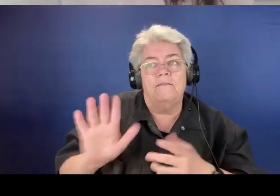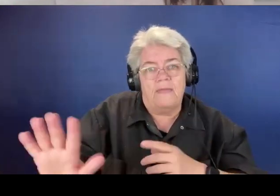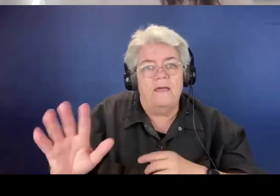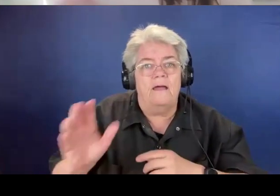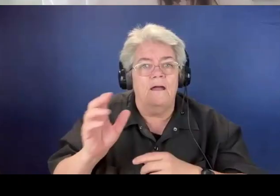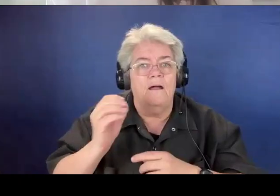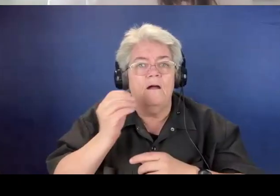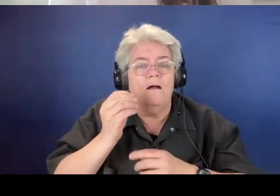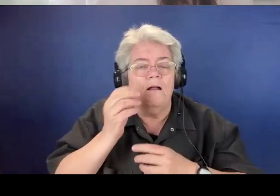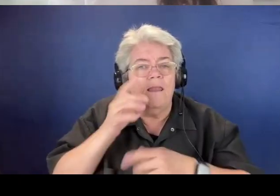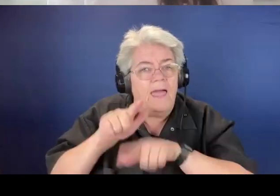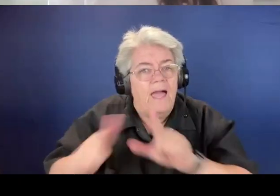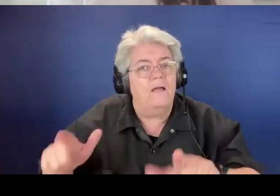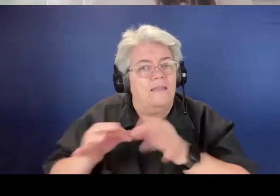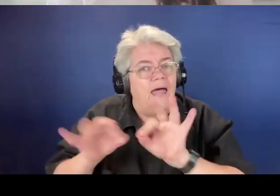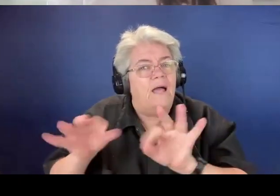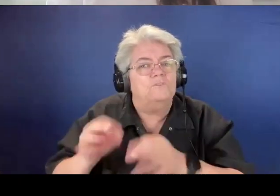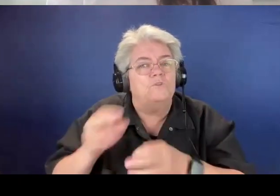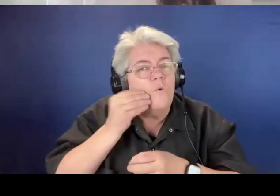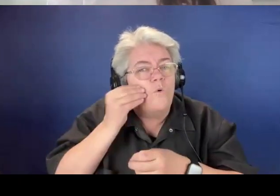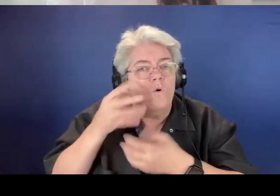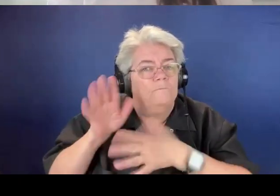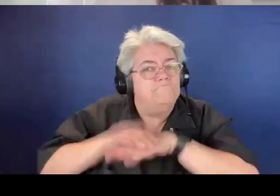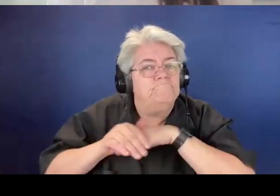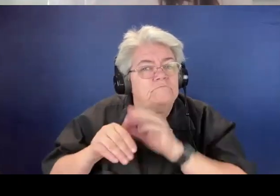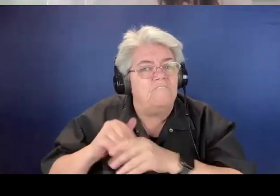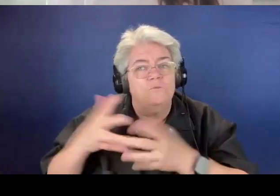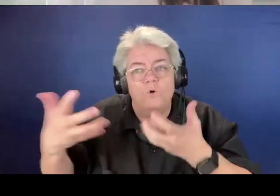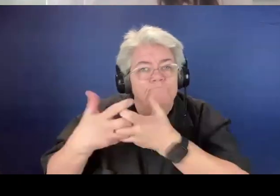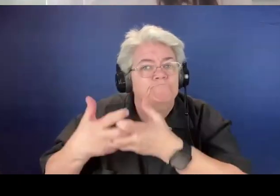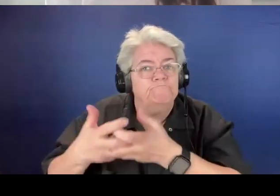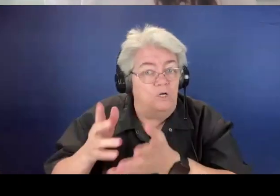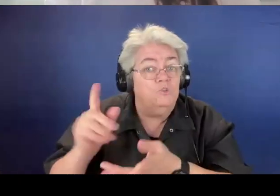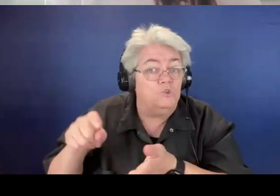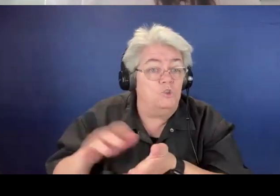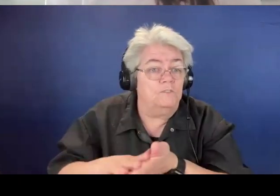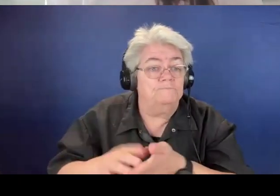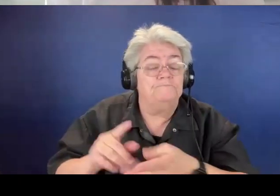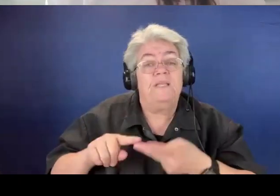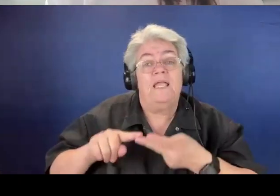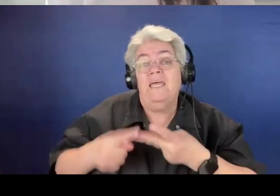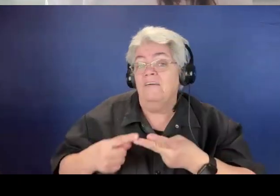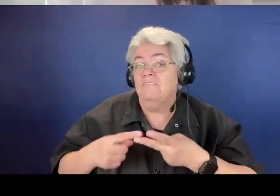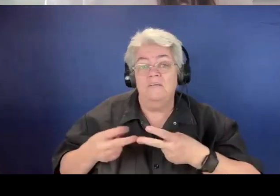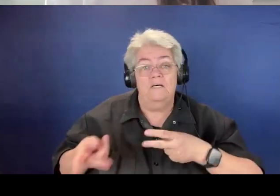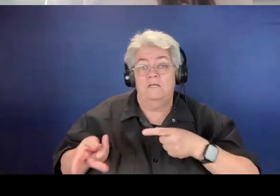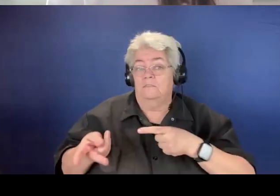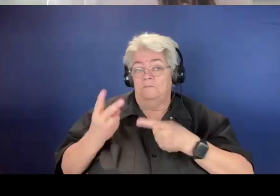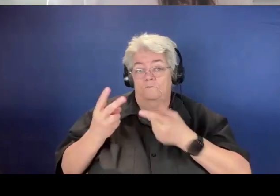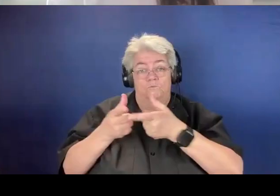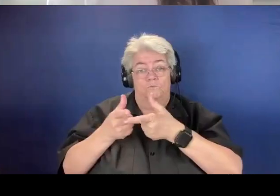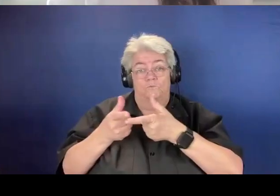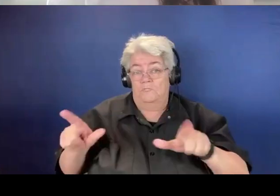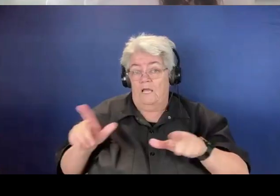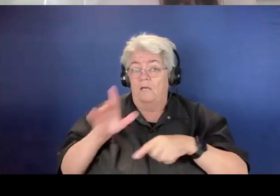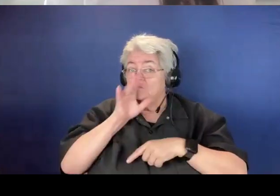Another important factor in the acquisition and proficiency of a second oral language is the amount of intervention and therapy.